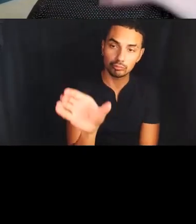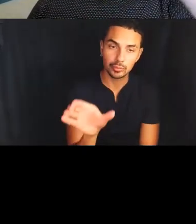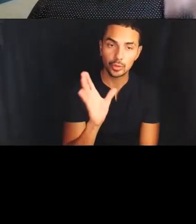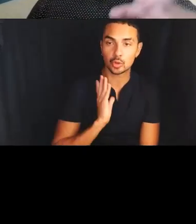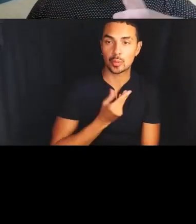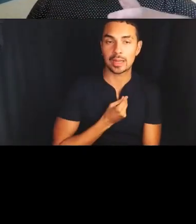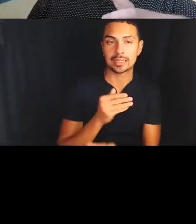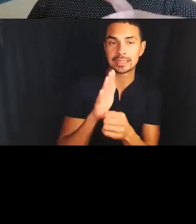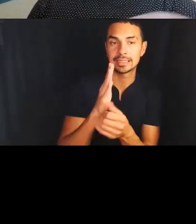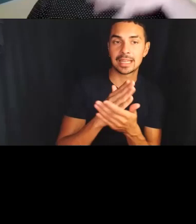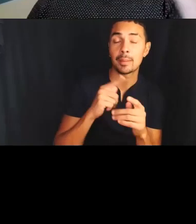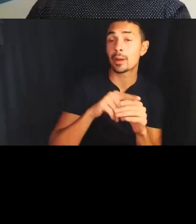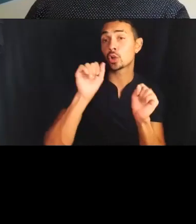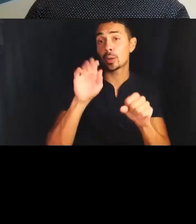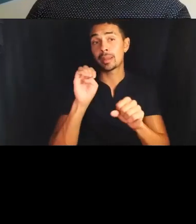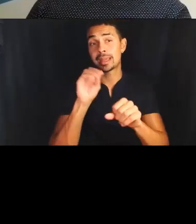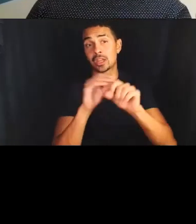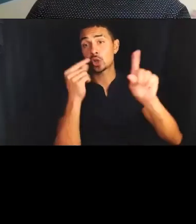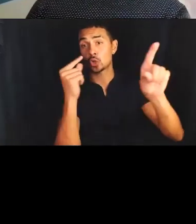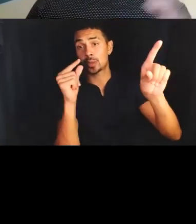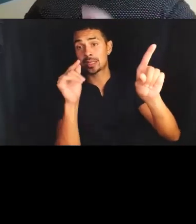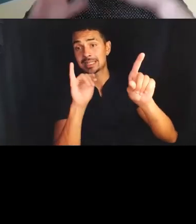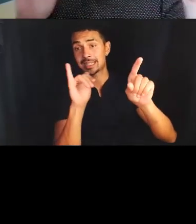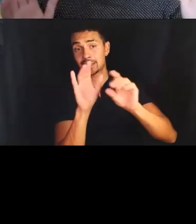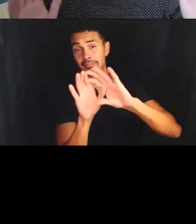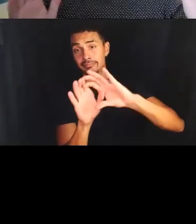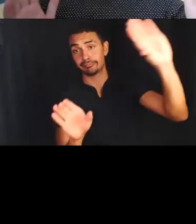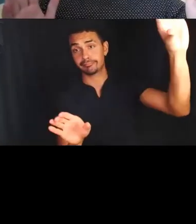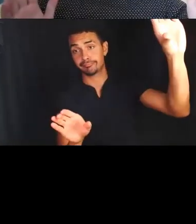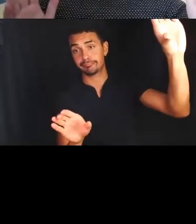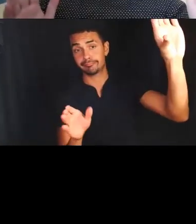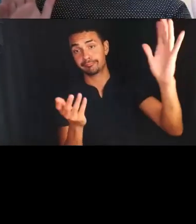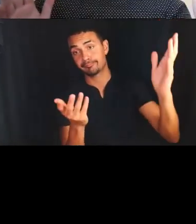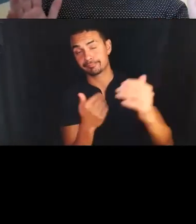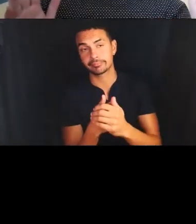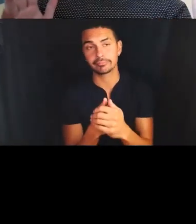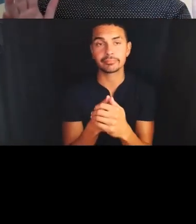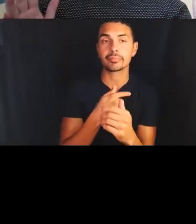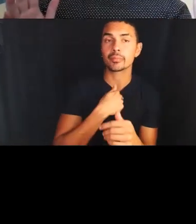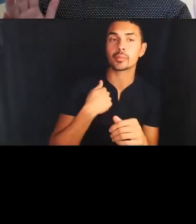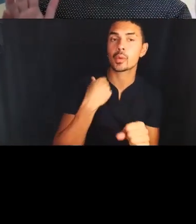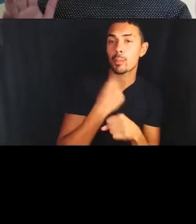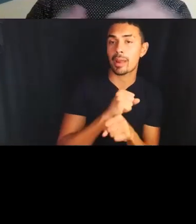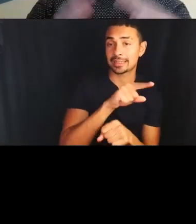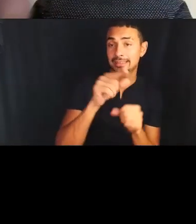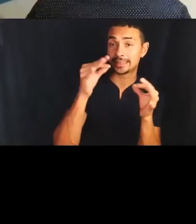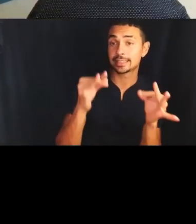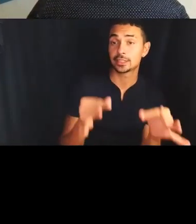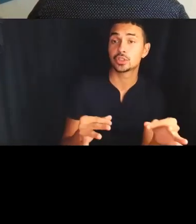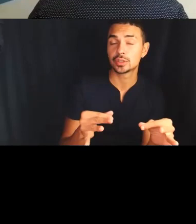but it could have been in the nonbinary section. Again, when we make these decisions, it's really,